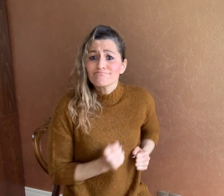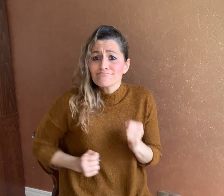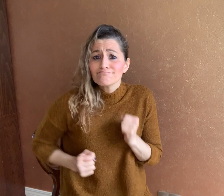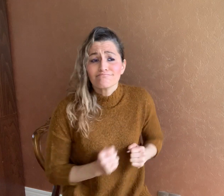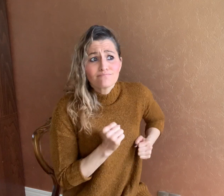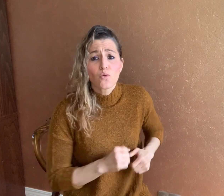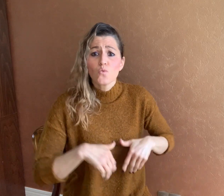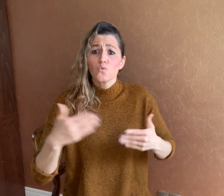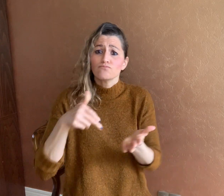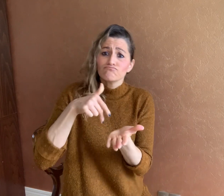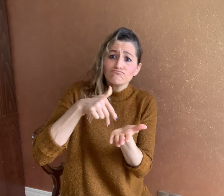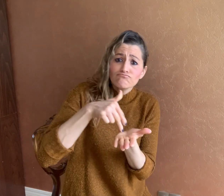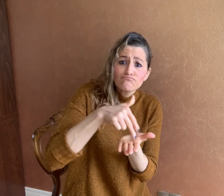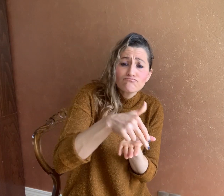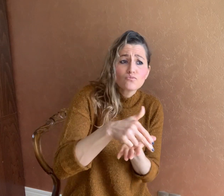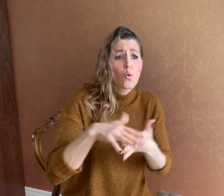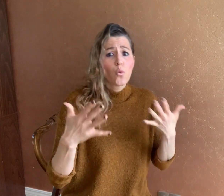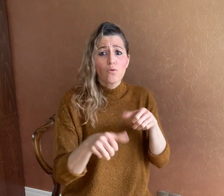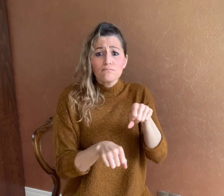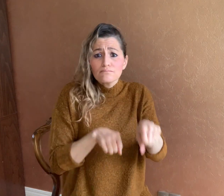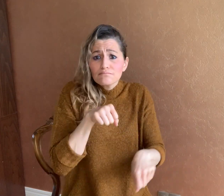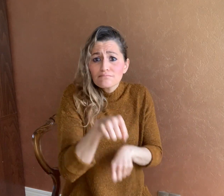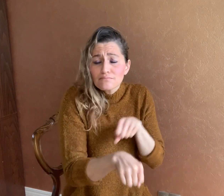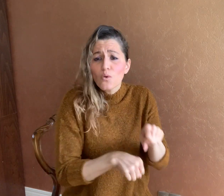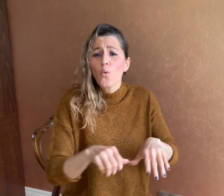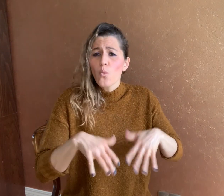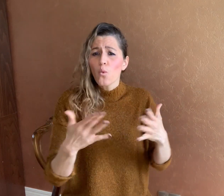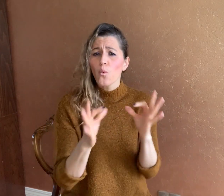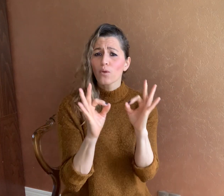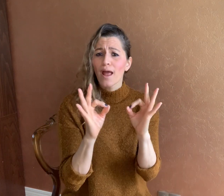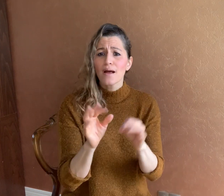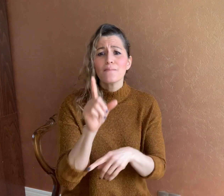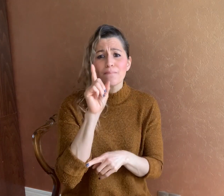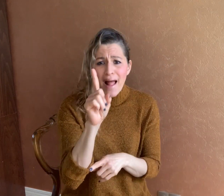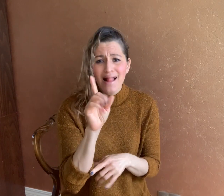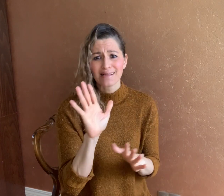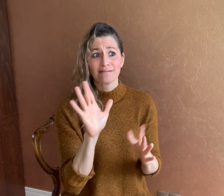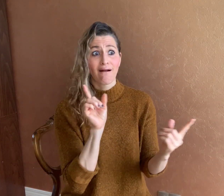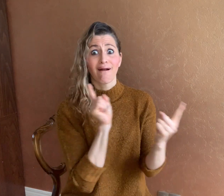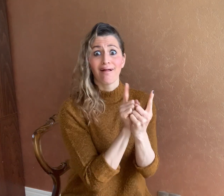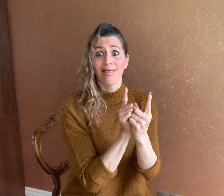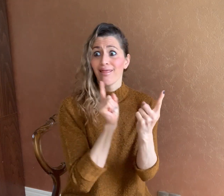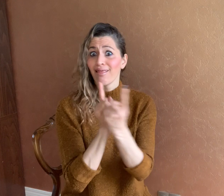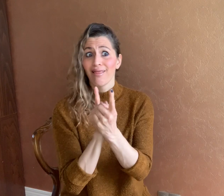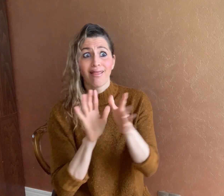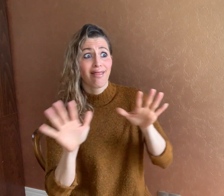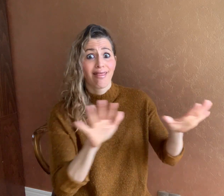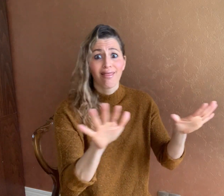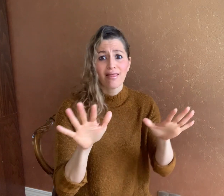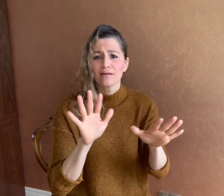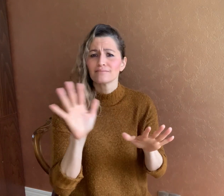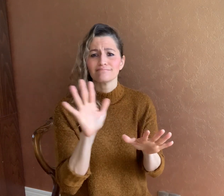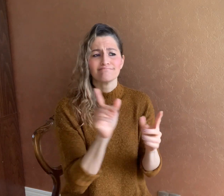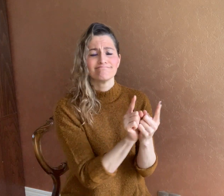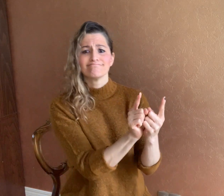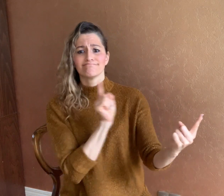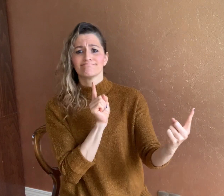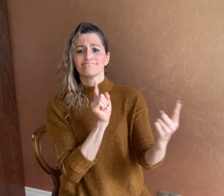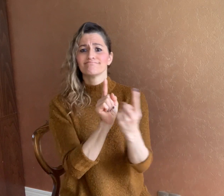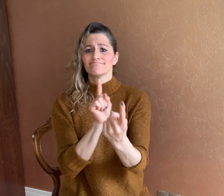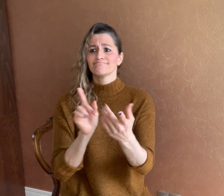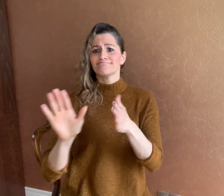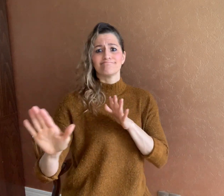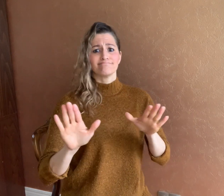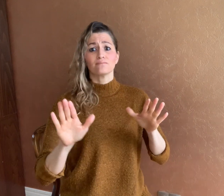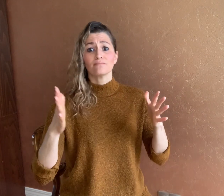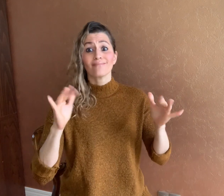to exercise (walking, jogging or biking) but be sure to minimise contact.